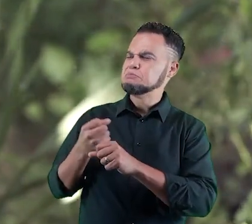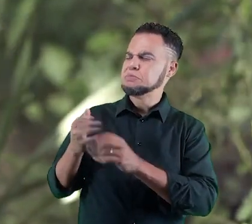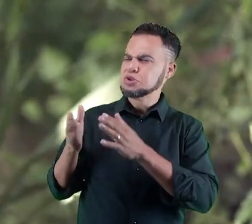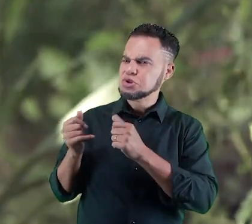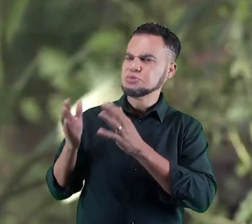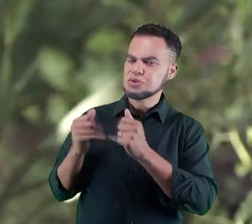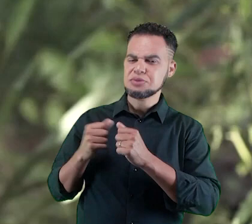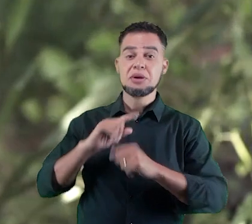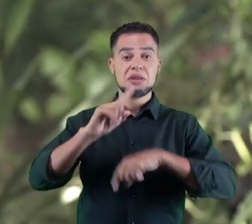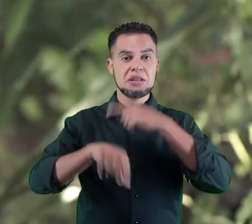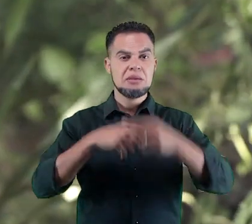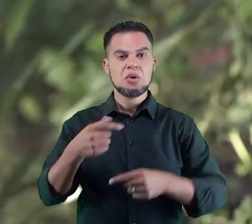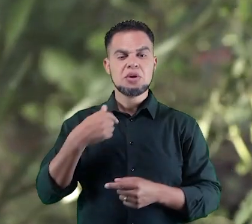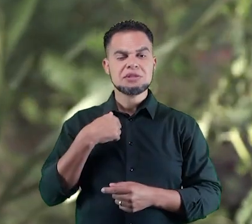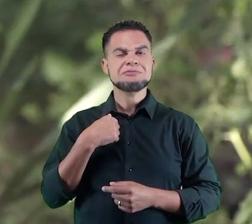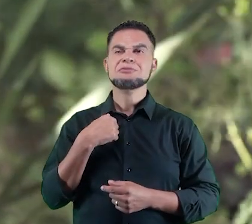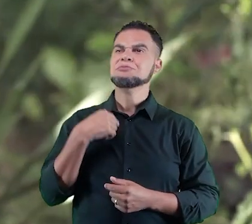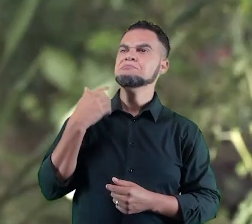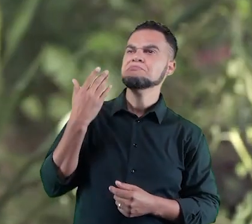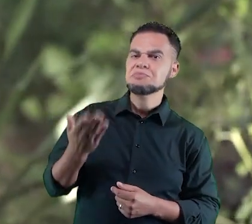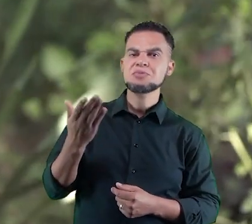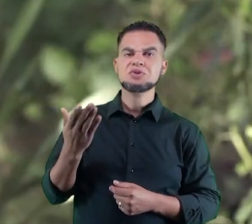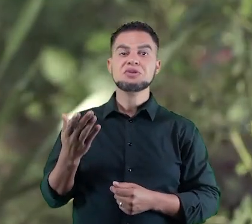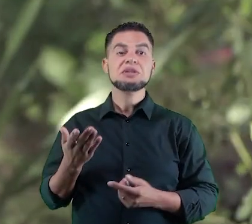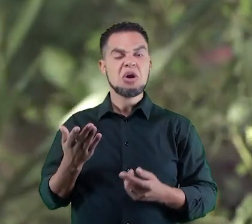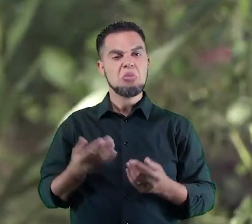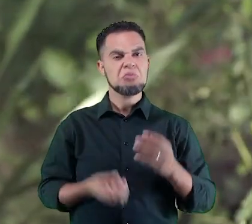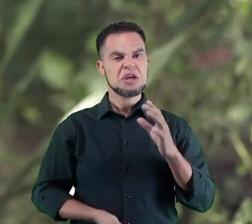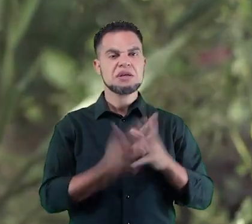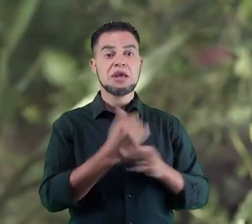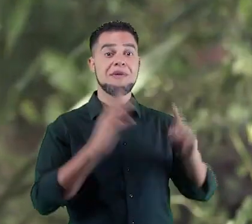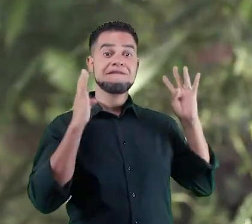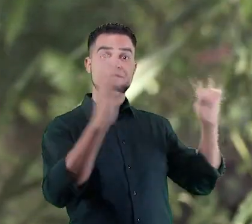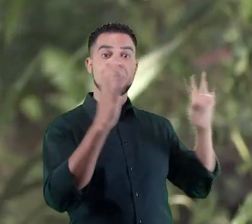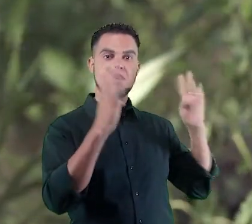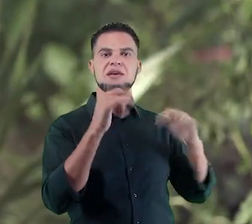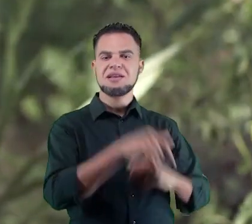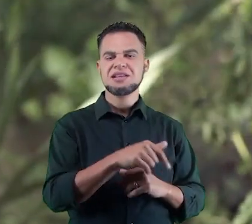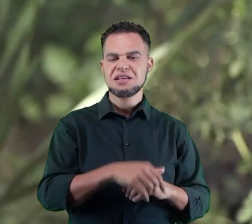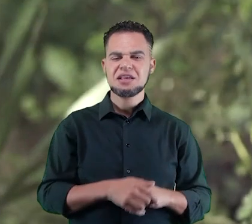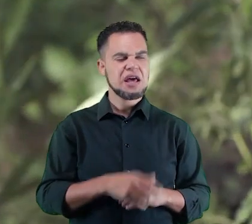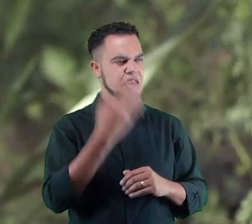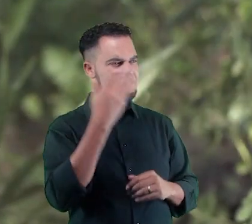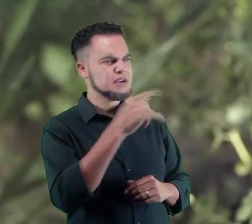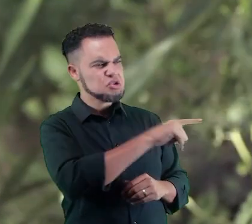and after that, I started to bring the street fair here, put up a street fair in Conceição,